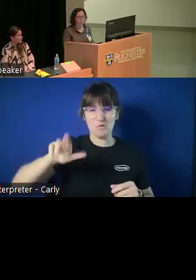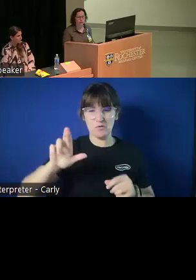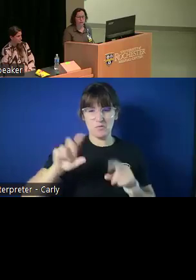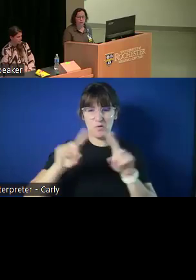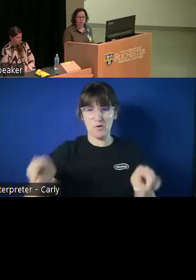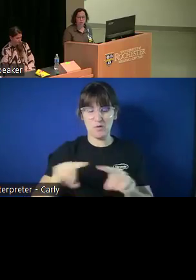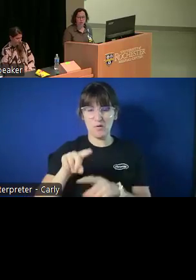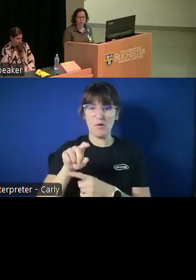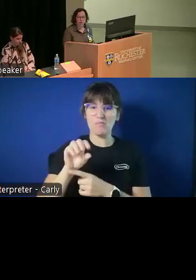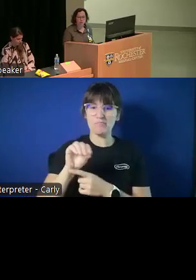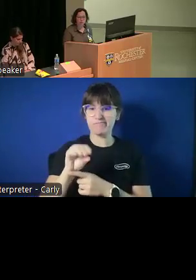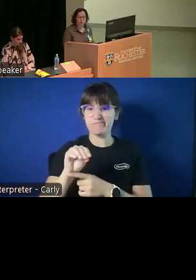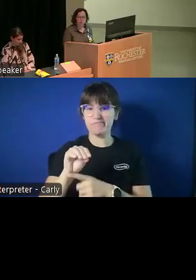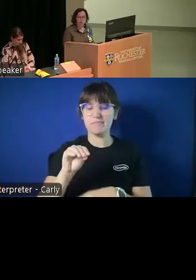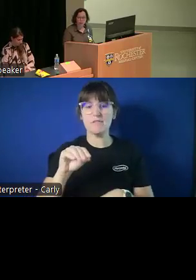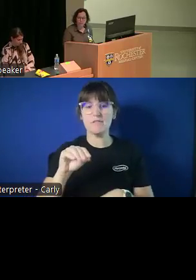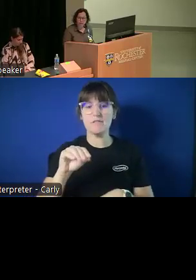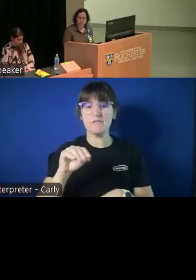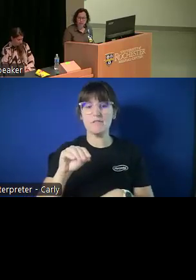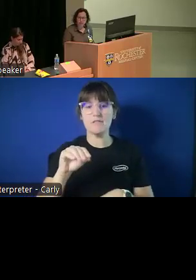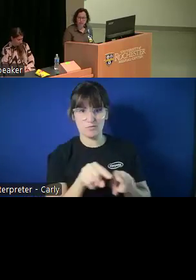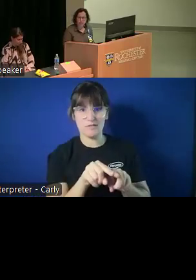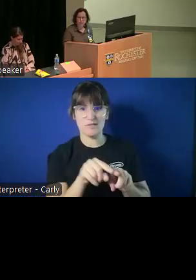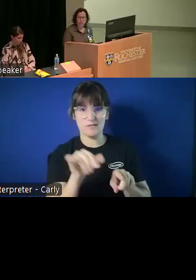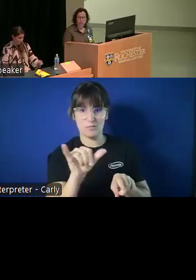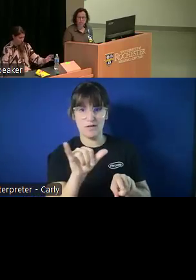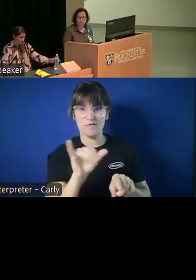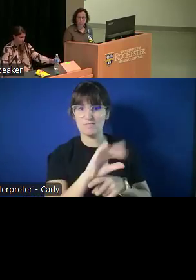room it will also come up on screen at the end of today's session and be sent to those of you